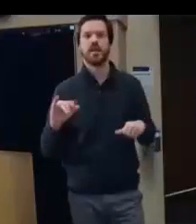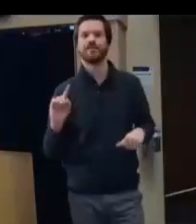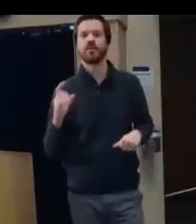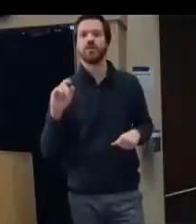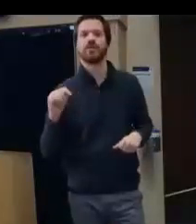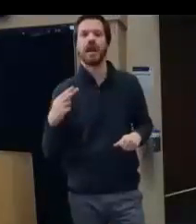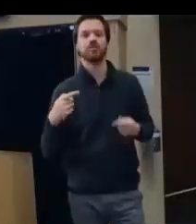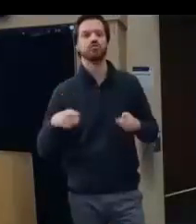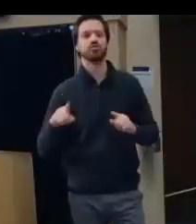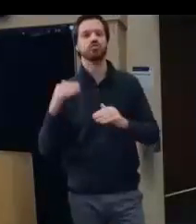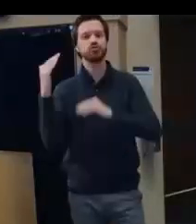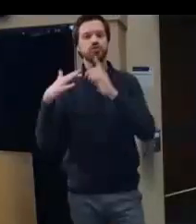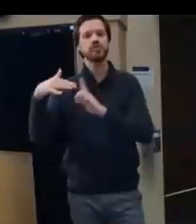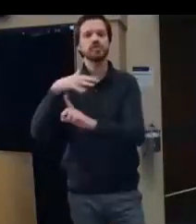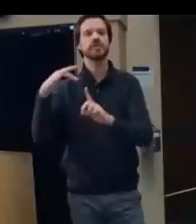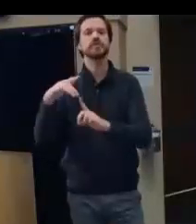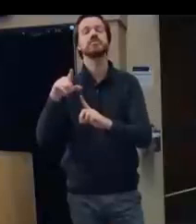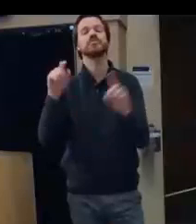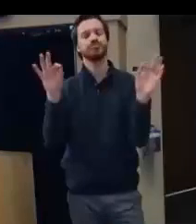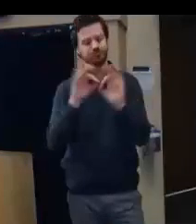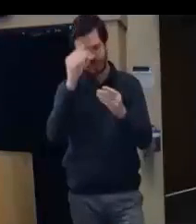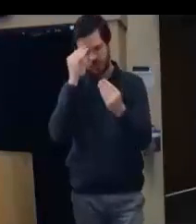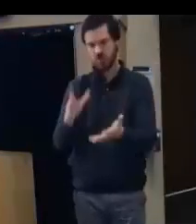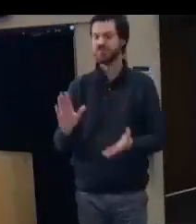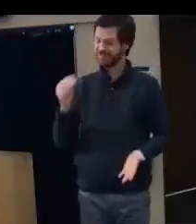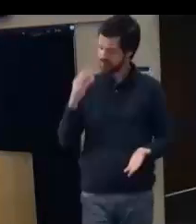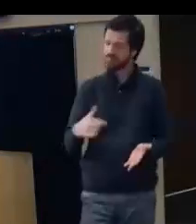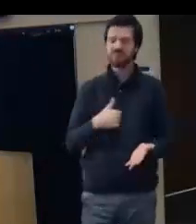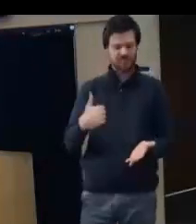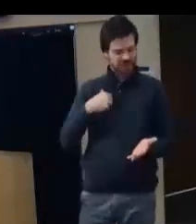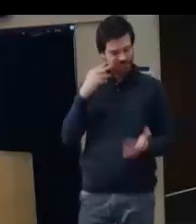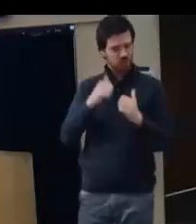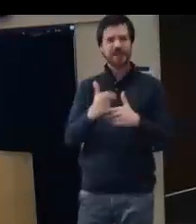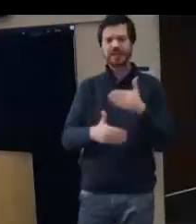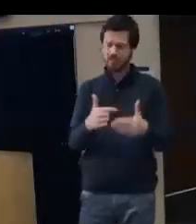the adult setting let them know um that you have experience with this and you're happy to walk